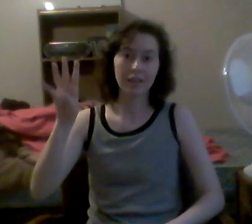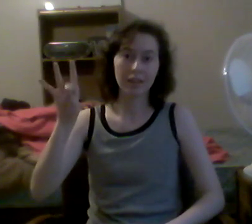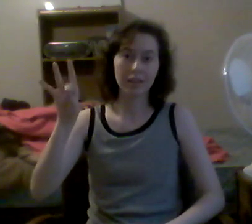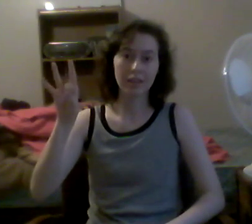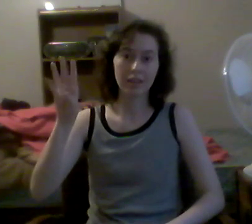68